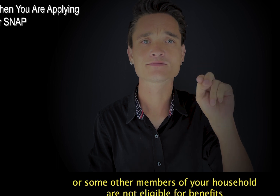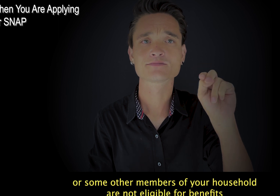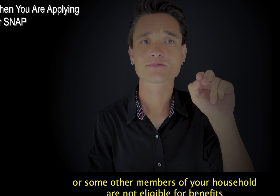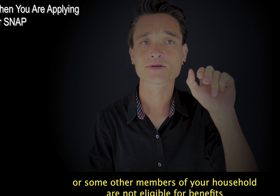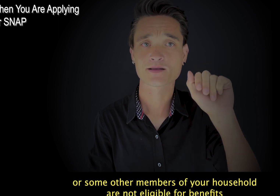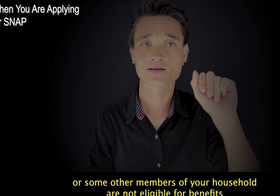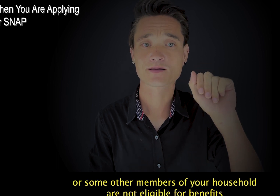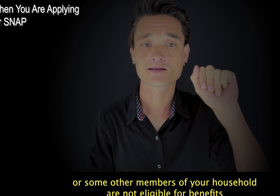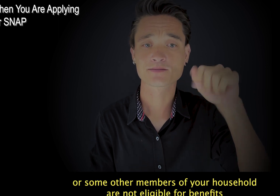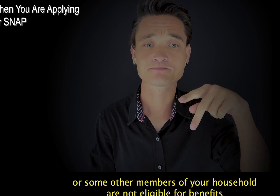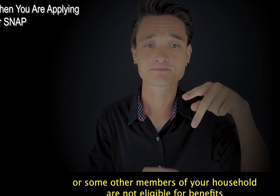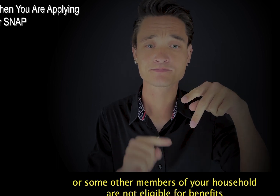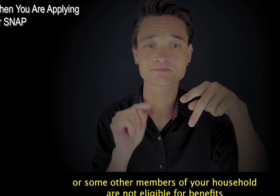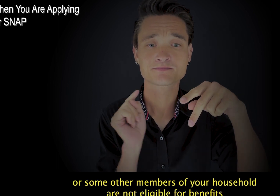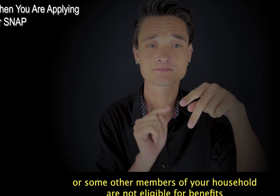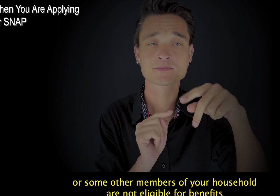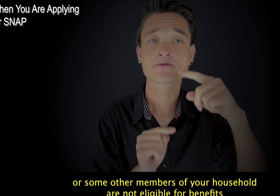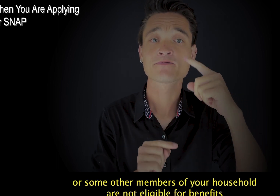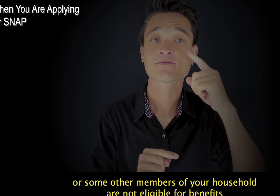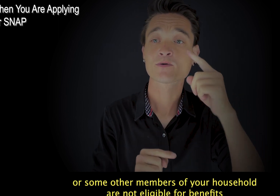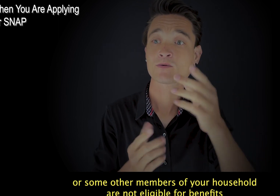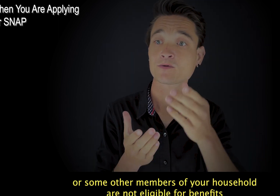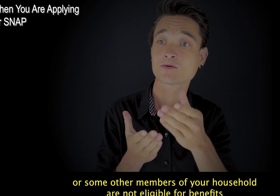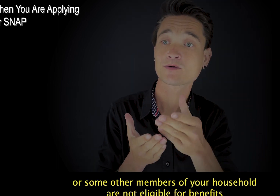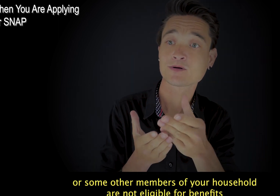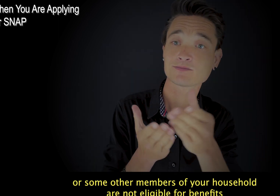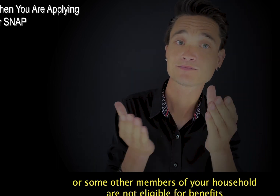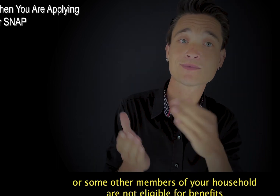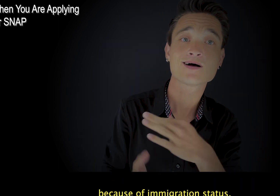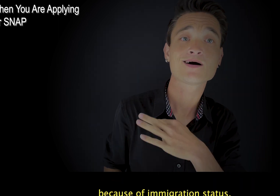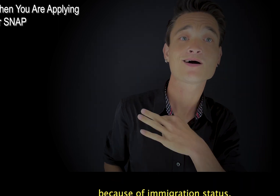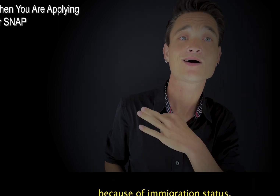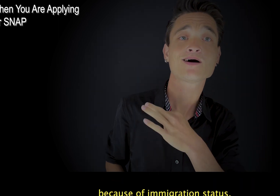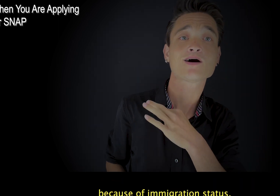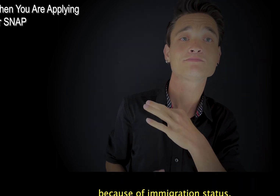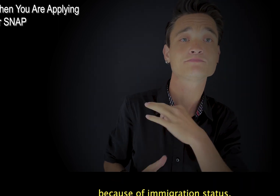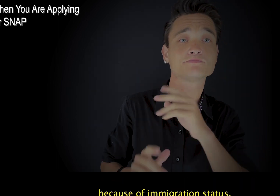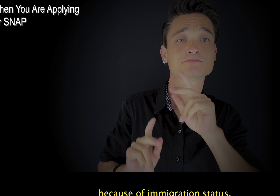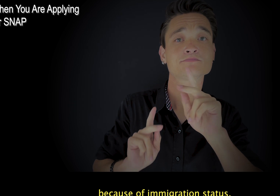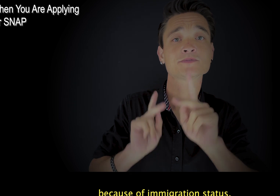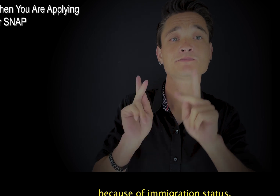or some other members of your household are not eligible for benefits because of immigration status.